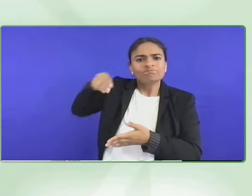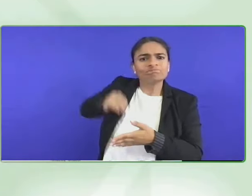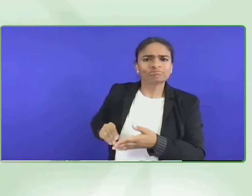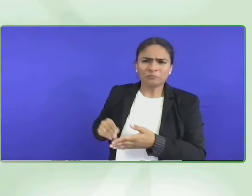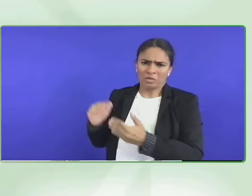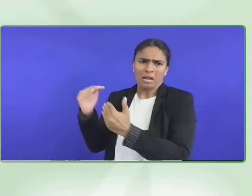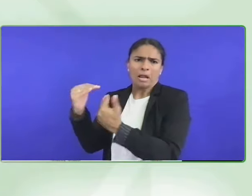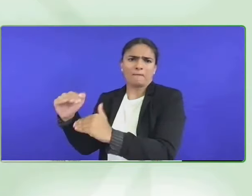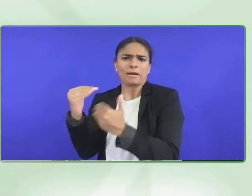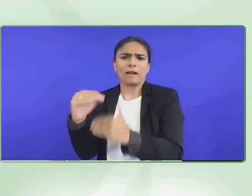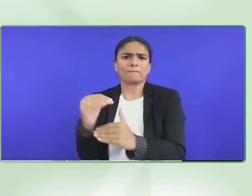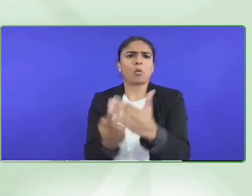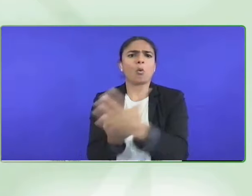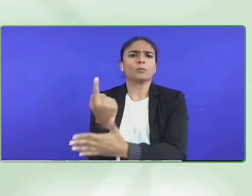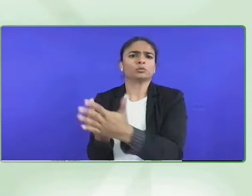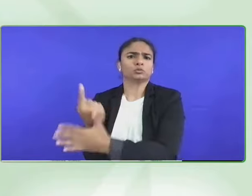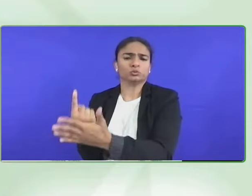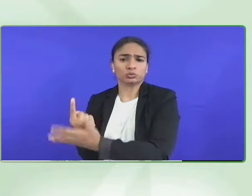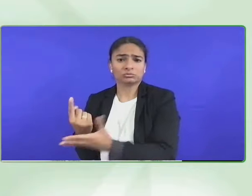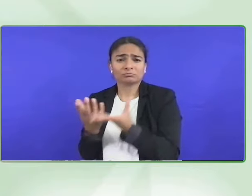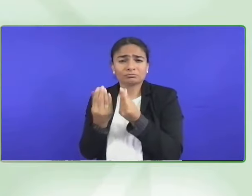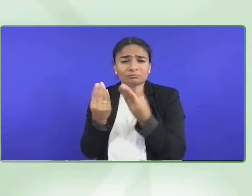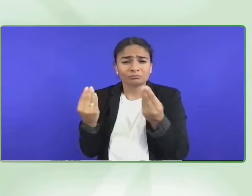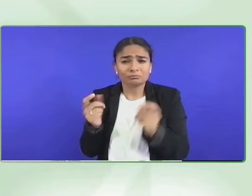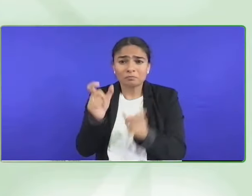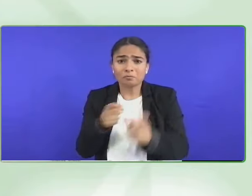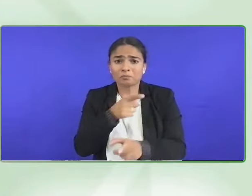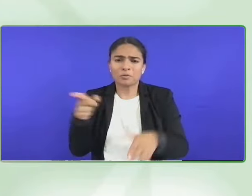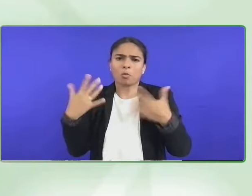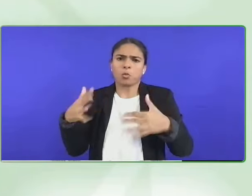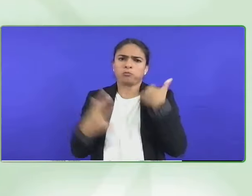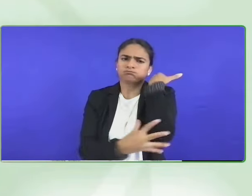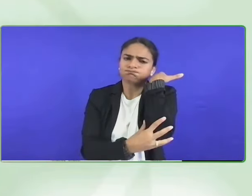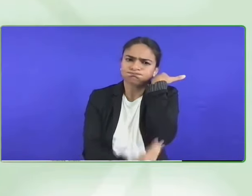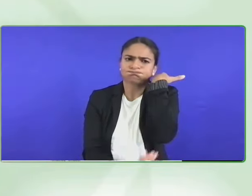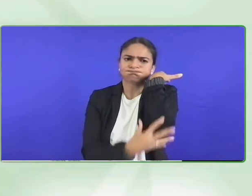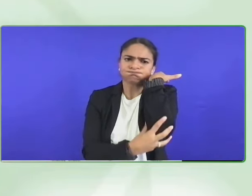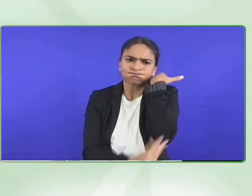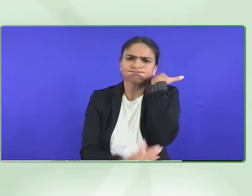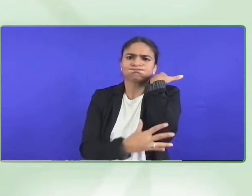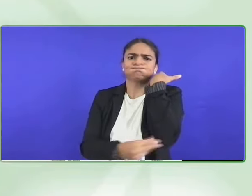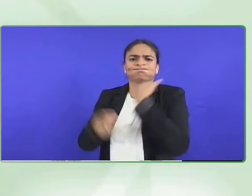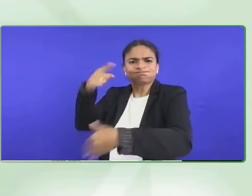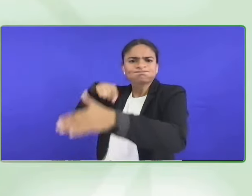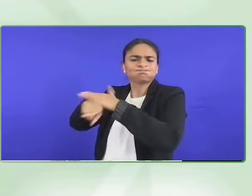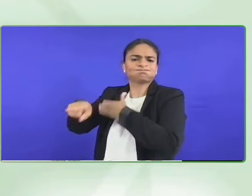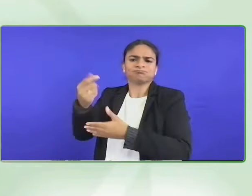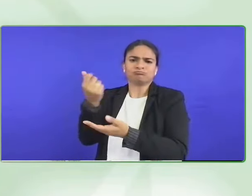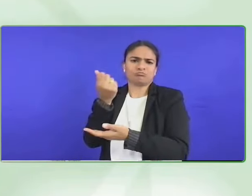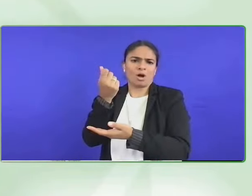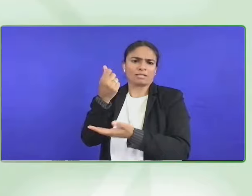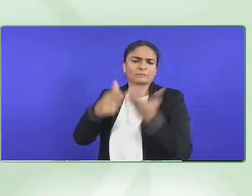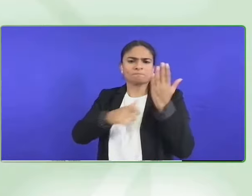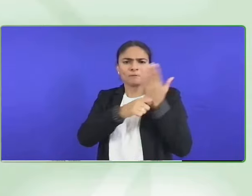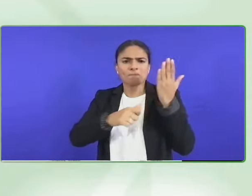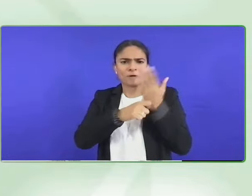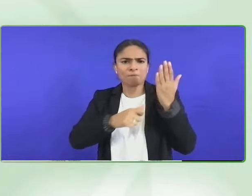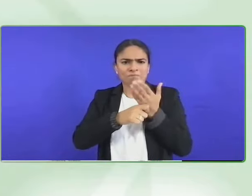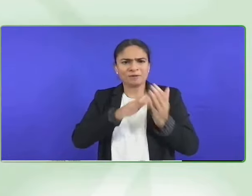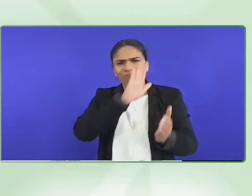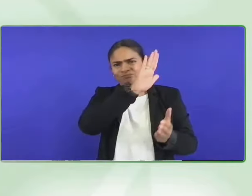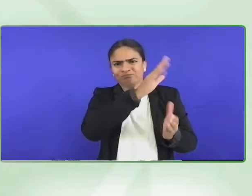I did my dissertation in the graphic study of blind adults that